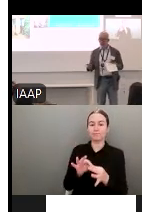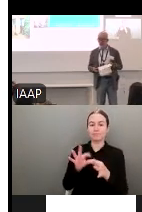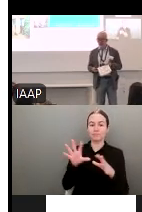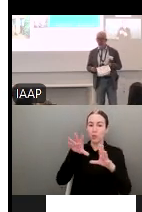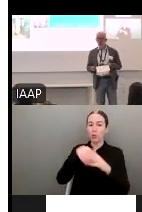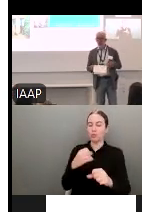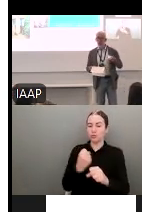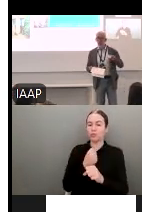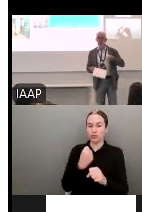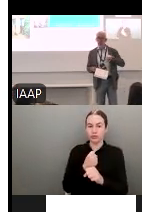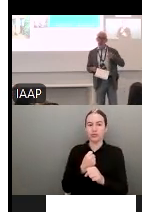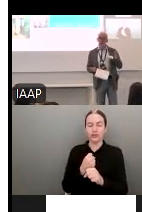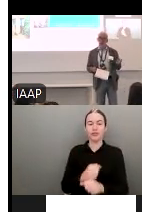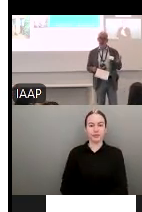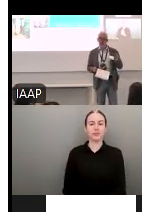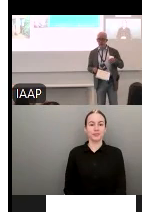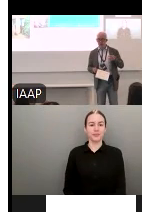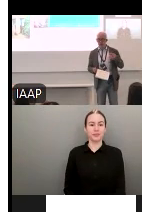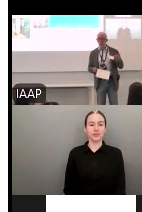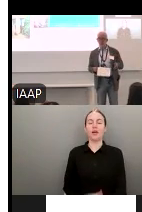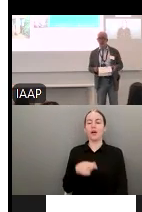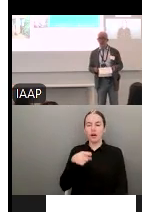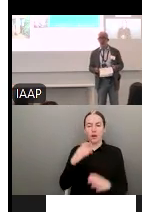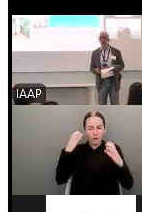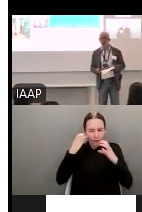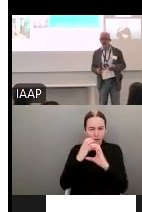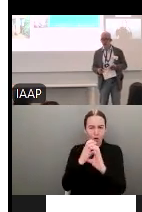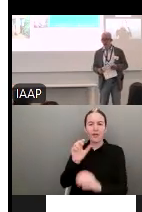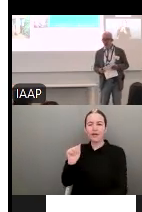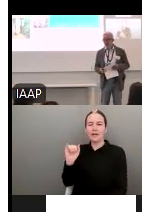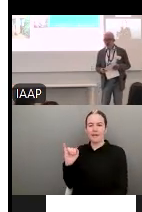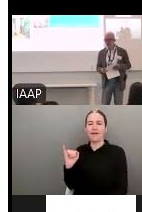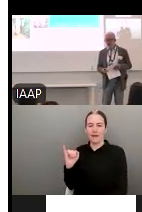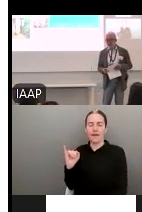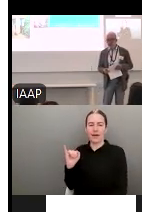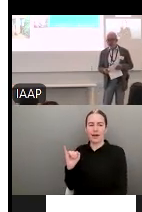And the focus was on artificial intelligence, on emerging technologies.